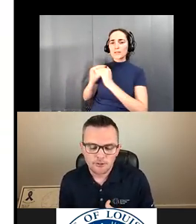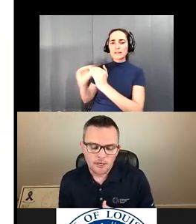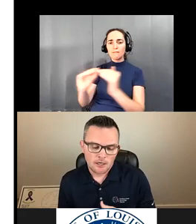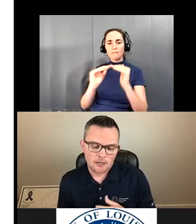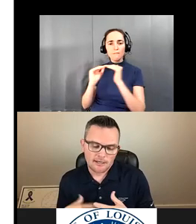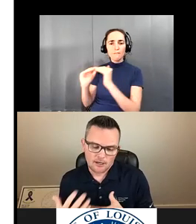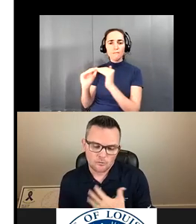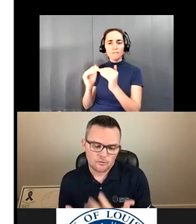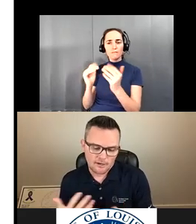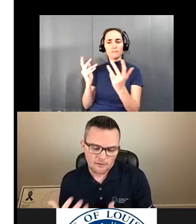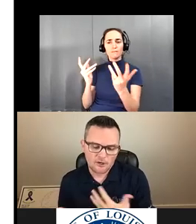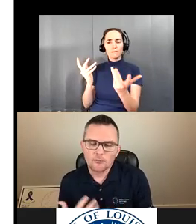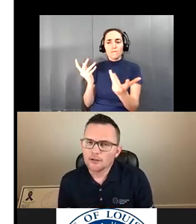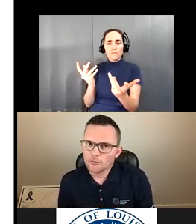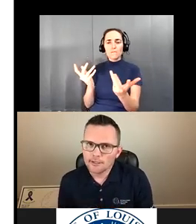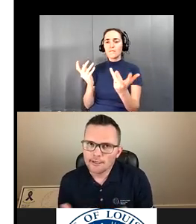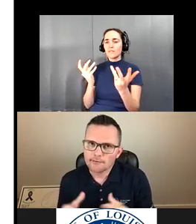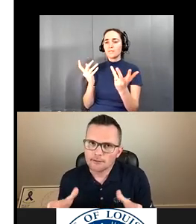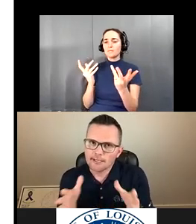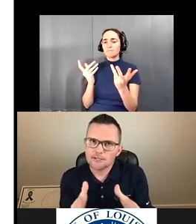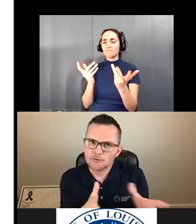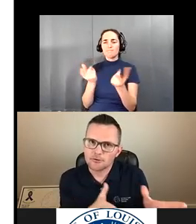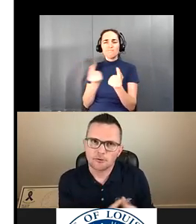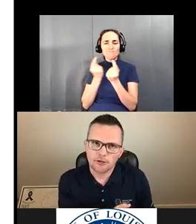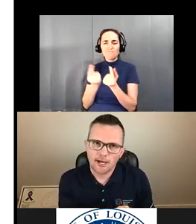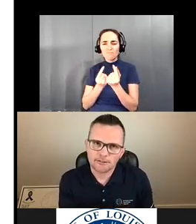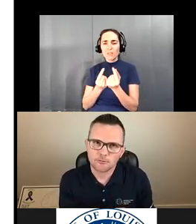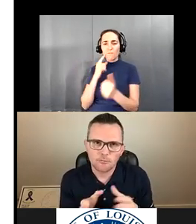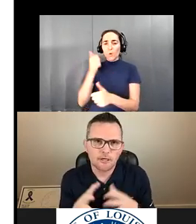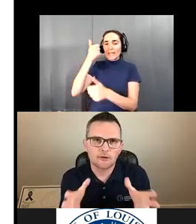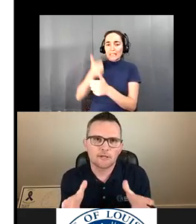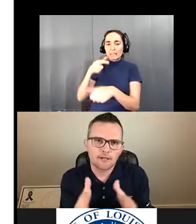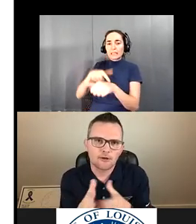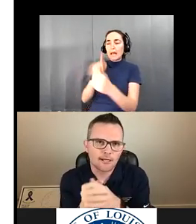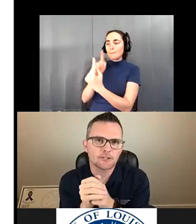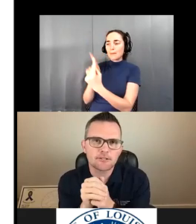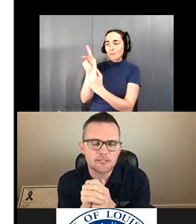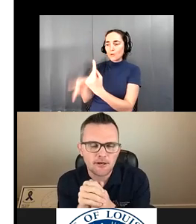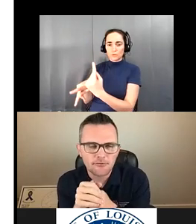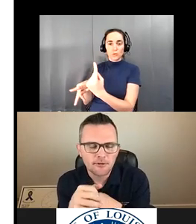how, how we go about doing that on each individual interaction we're big on the interaction itself.